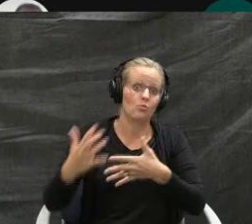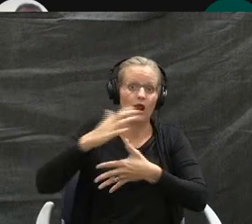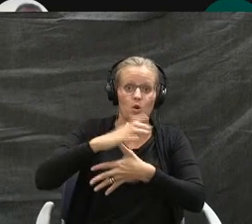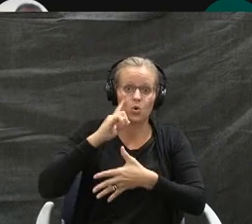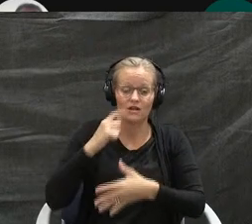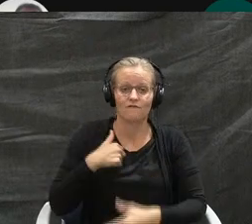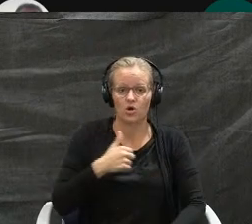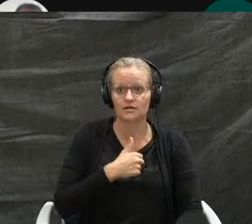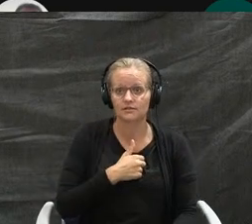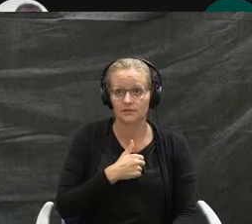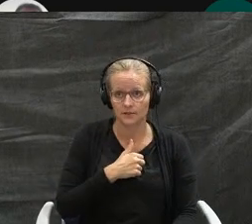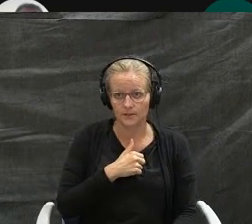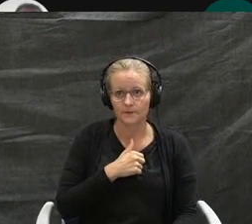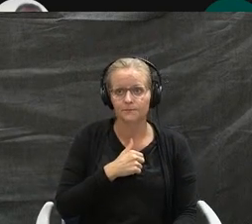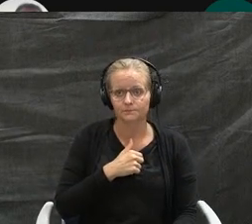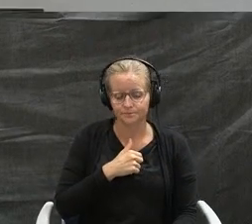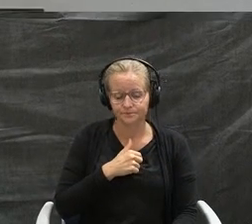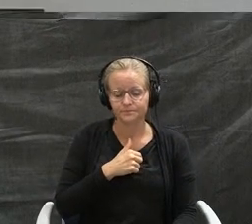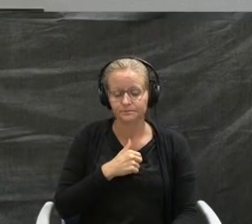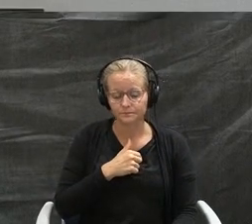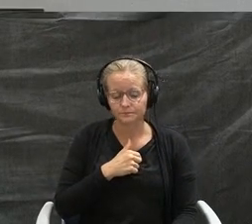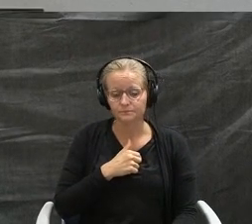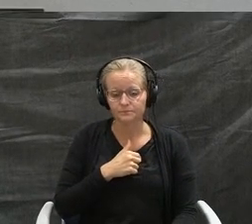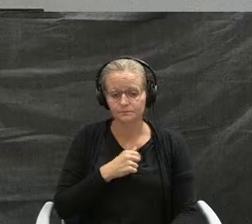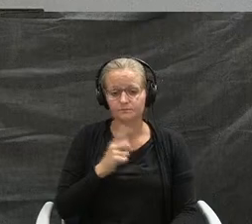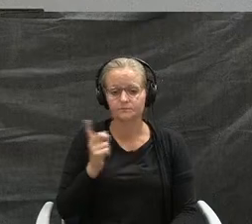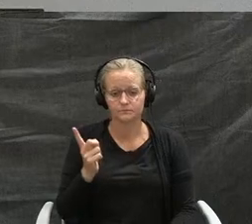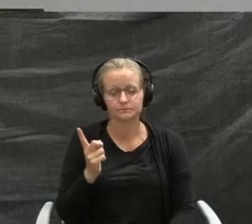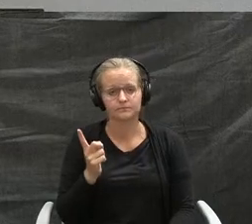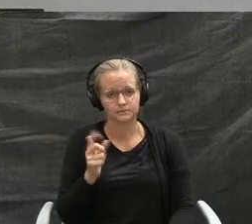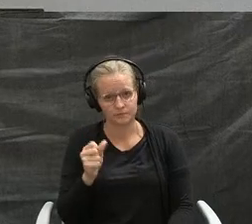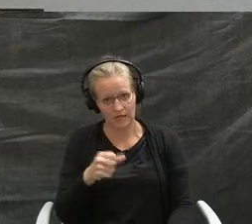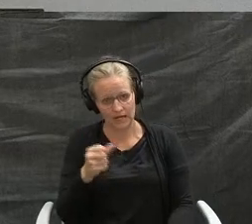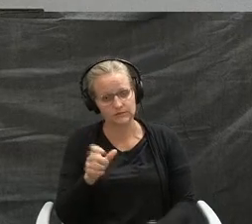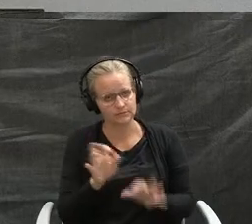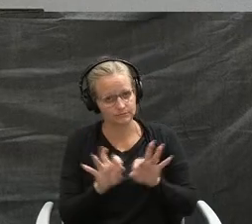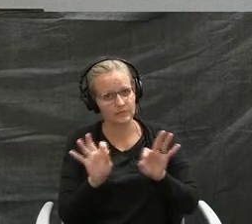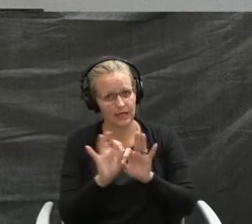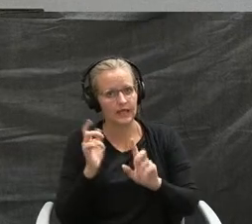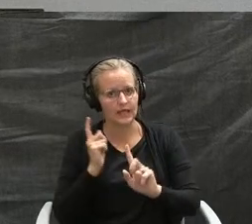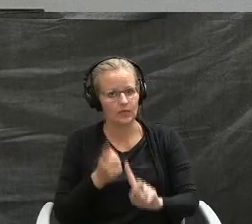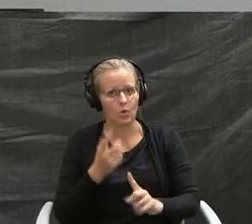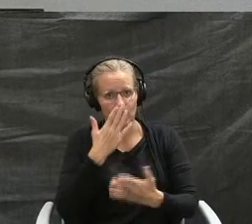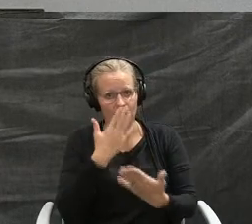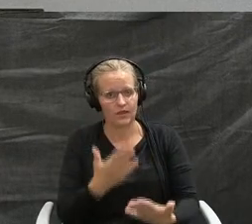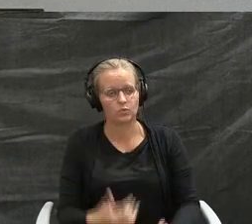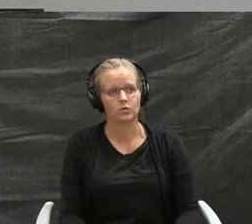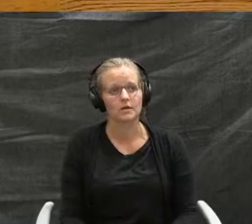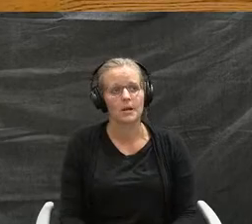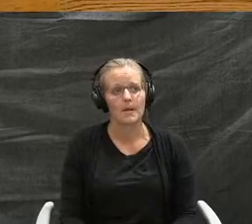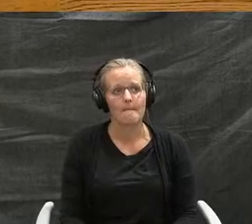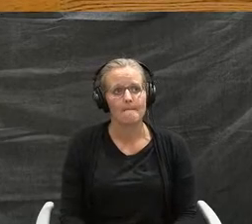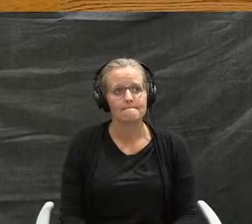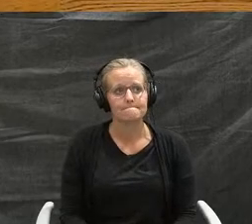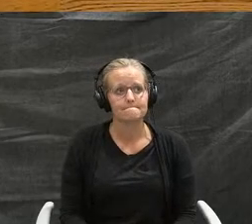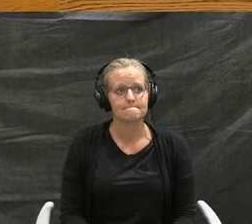Patrick, that's a key point, Mr Erickson. I appreciate it. Mike, go